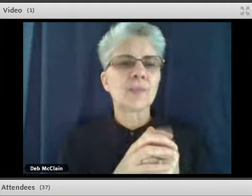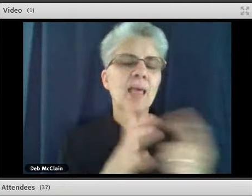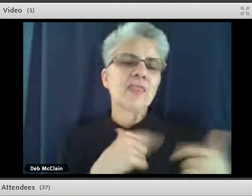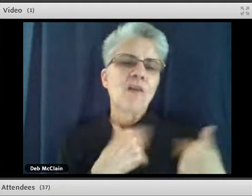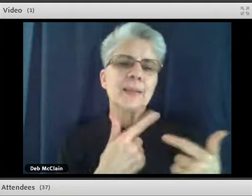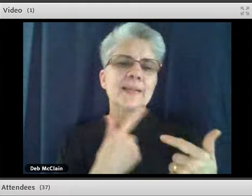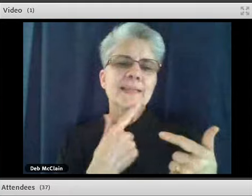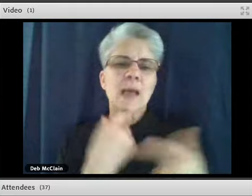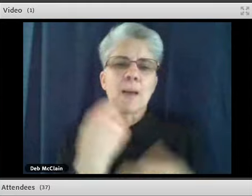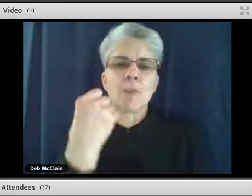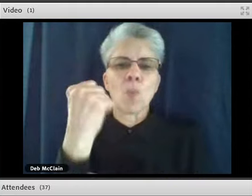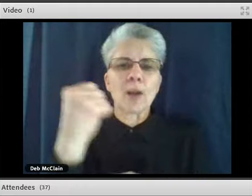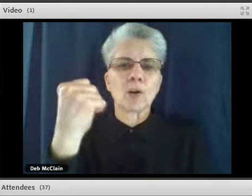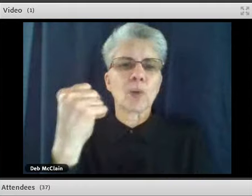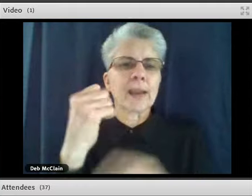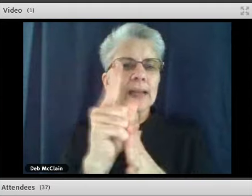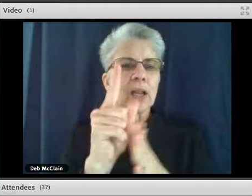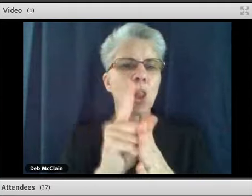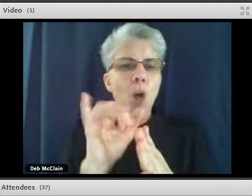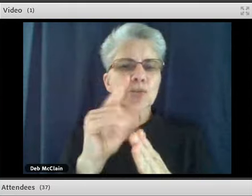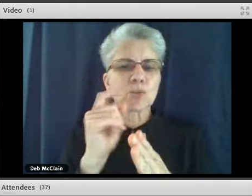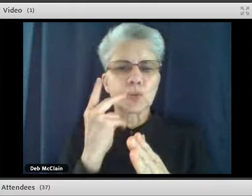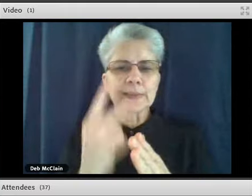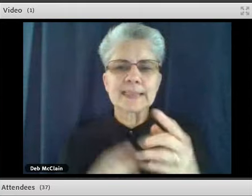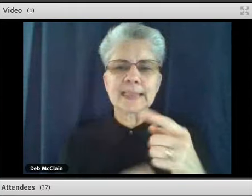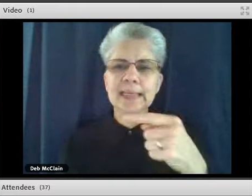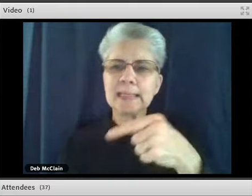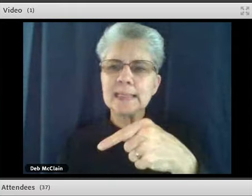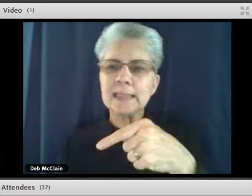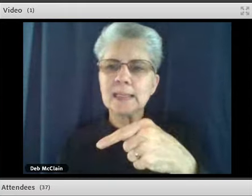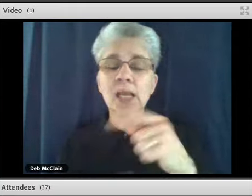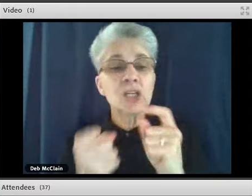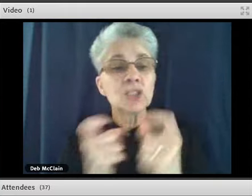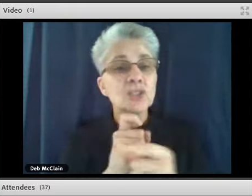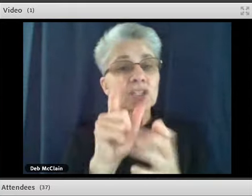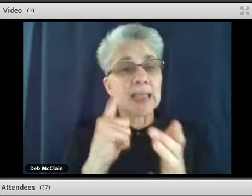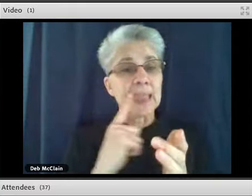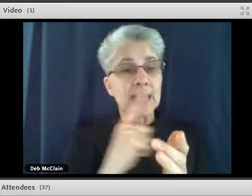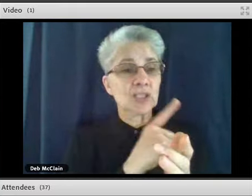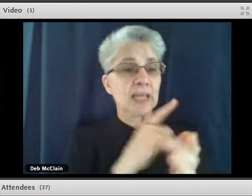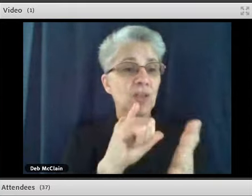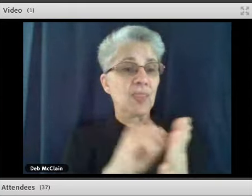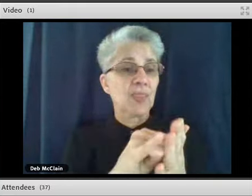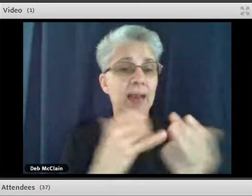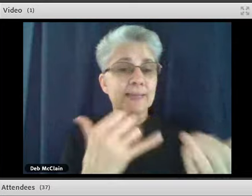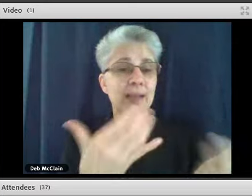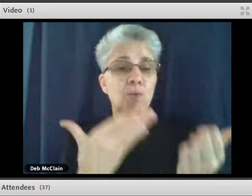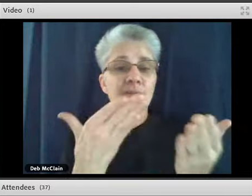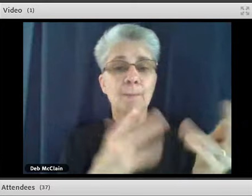is that there have been some record-breaking lawsuits. You can see kind of the trend. And so, with the changes in legislation,